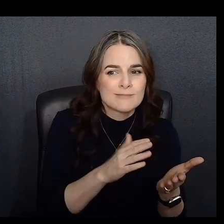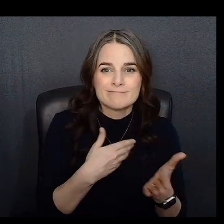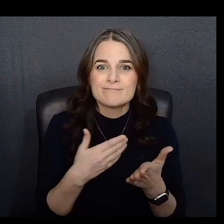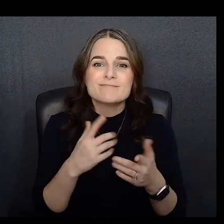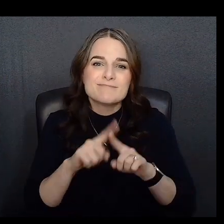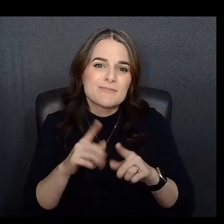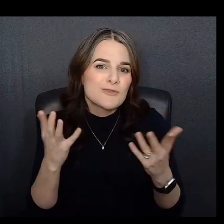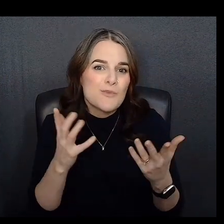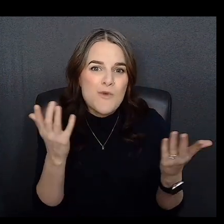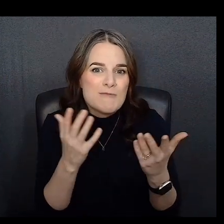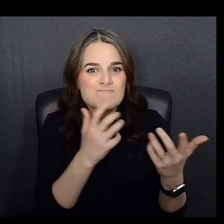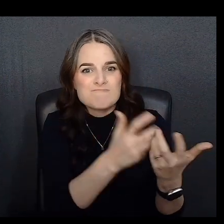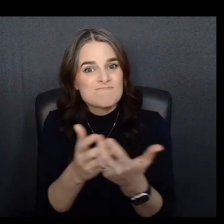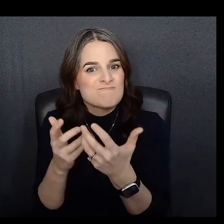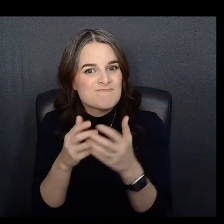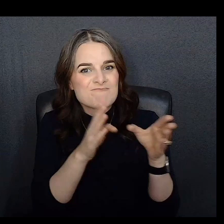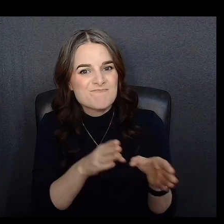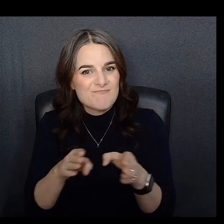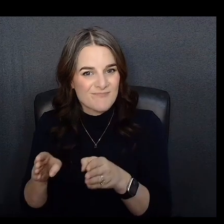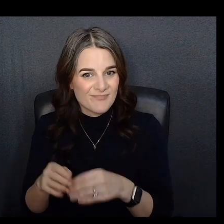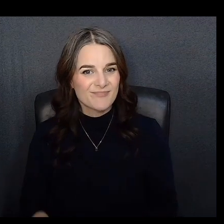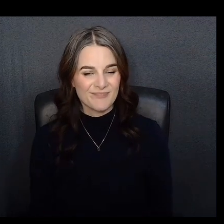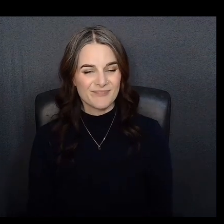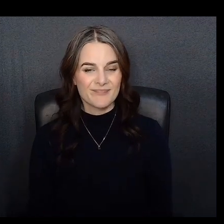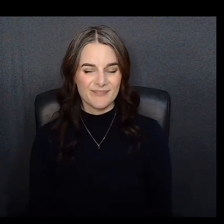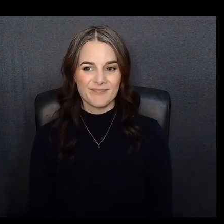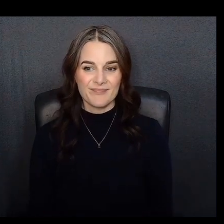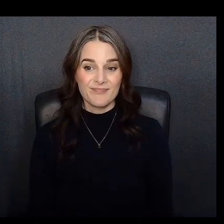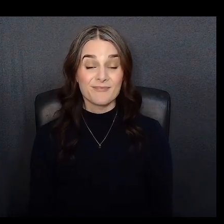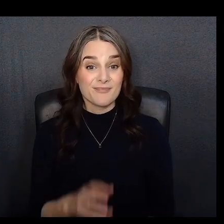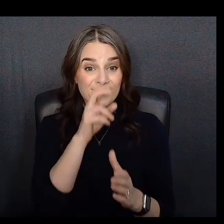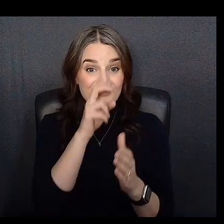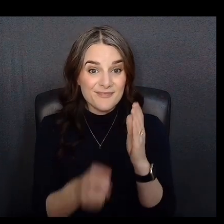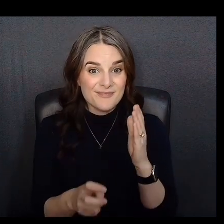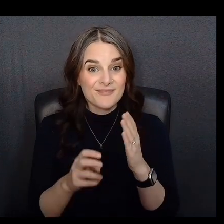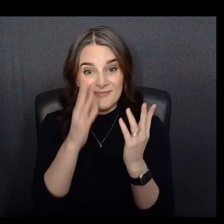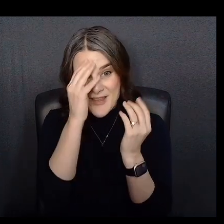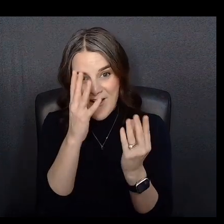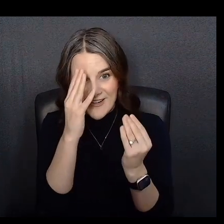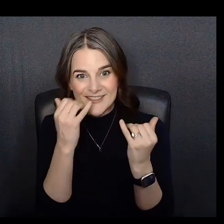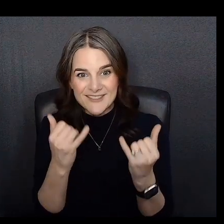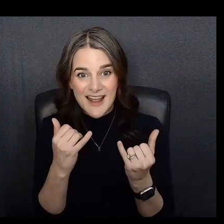So jumping into the content today. And before I do continue on, if anybody